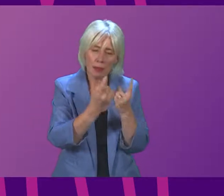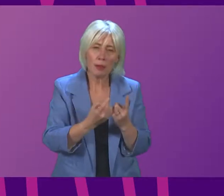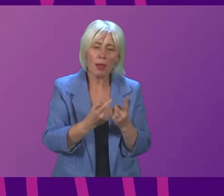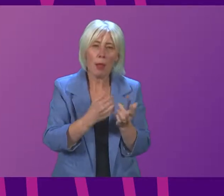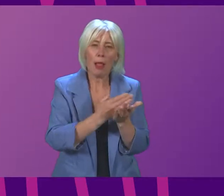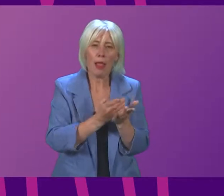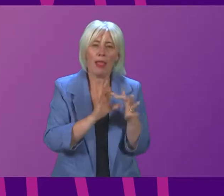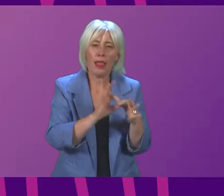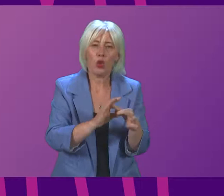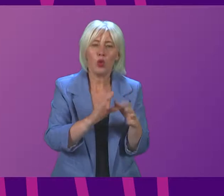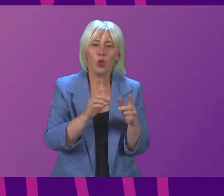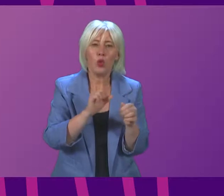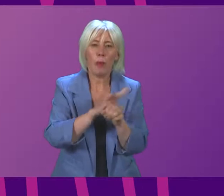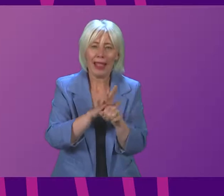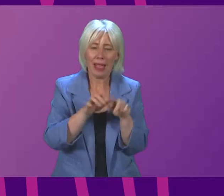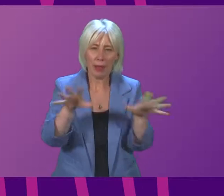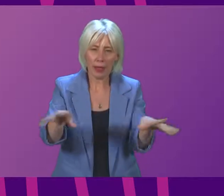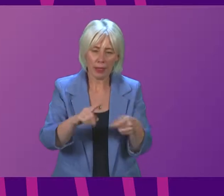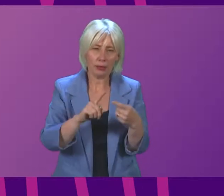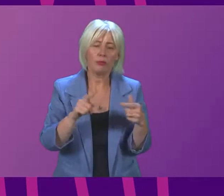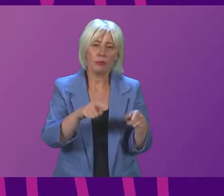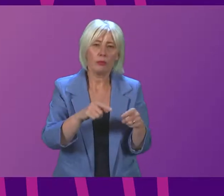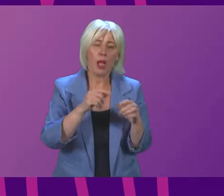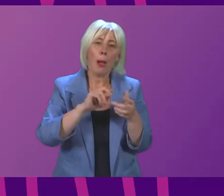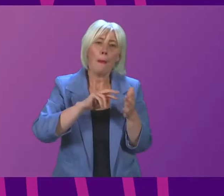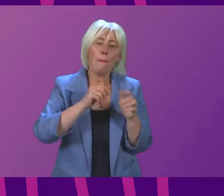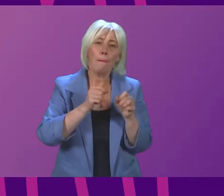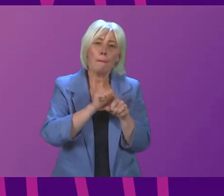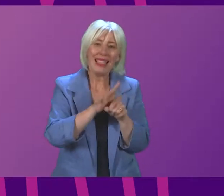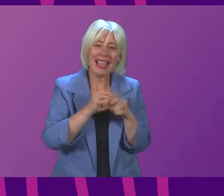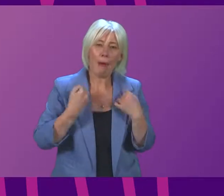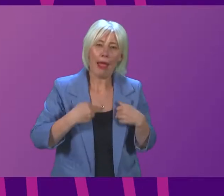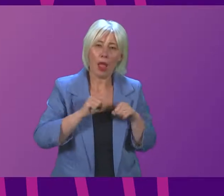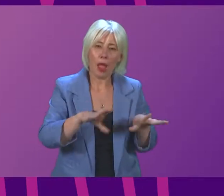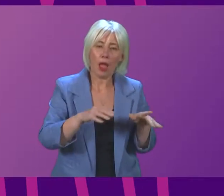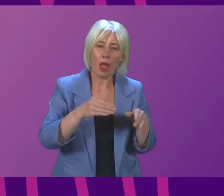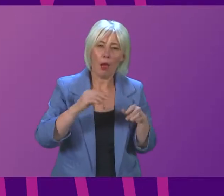The areas are as follows: pandemic planning and exercises carried out by the Scottish Government;